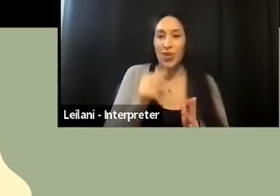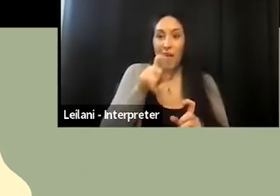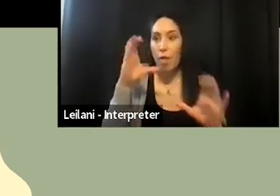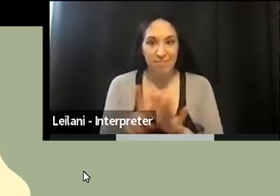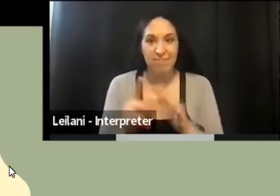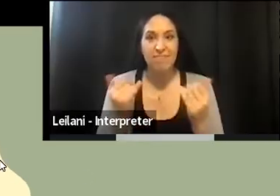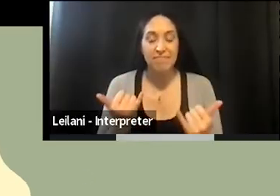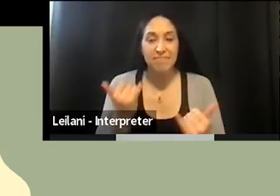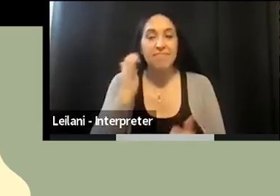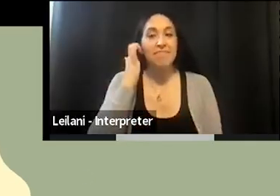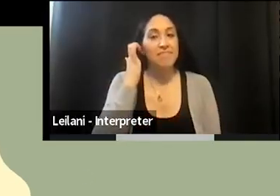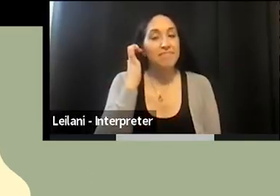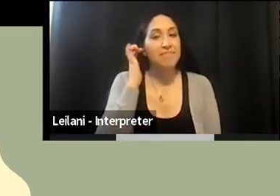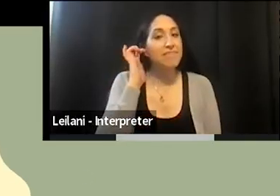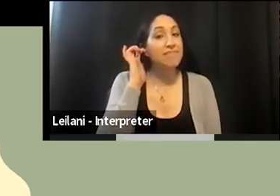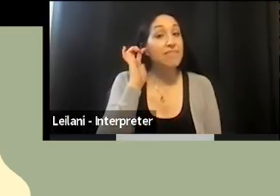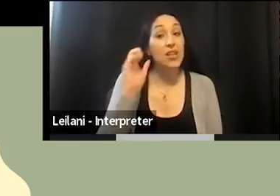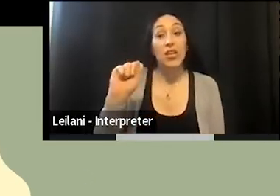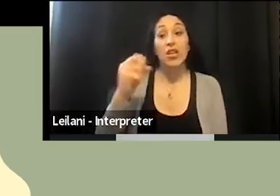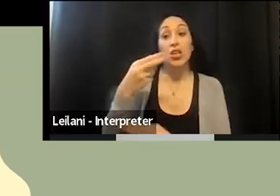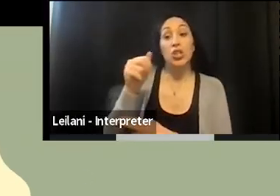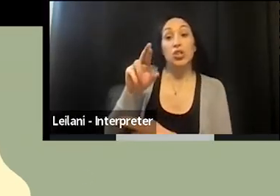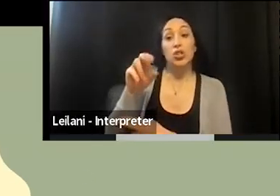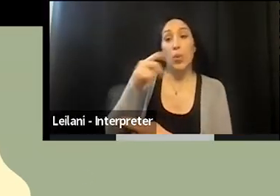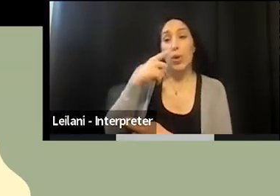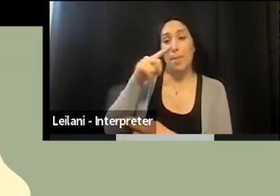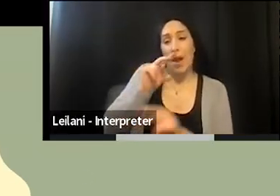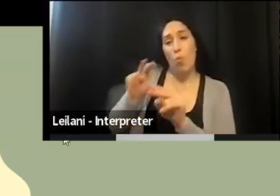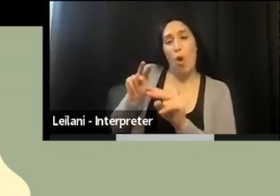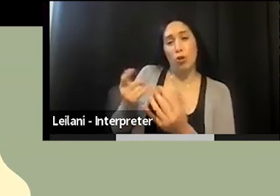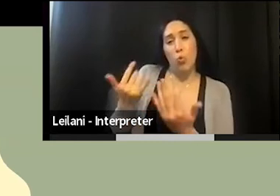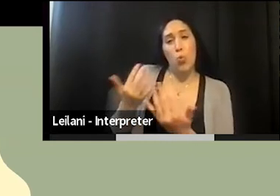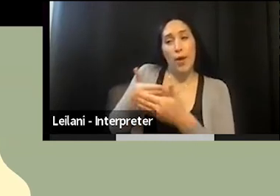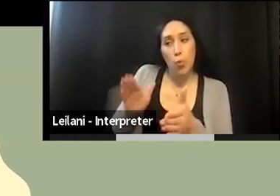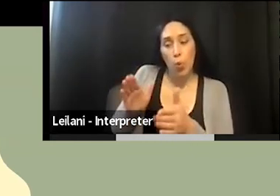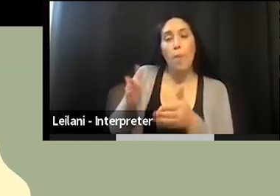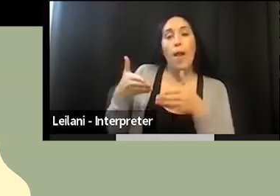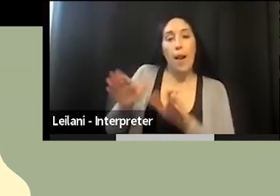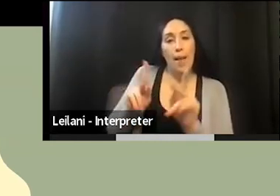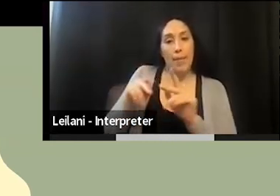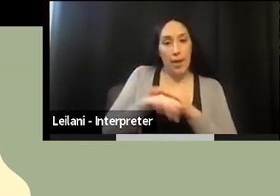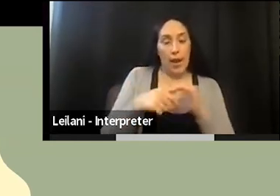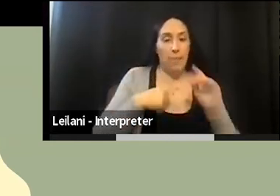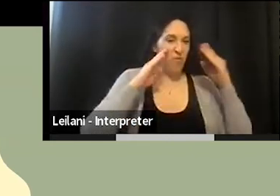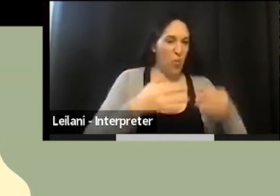Hi, Sharon, if you can watch that and let people in so I can focus on the presentation, that would be great.